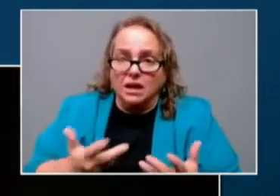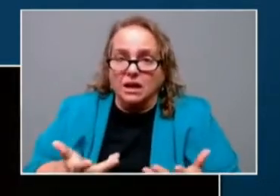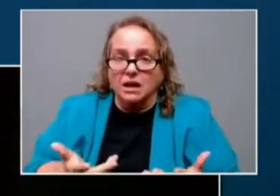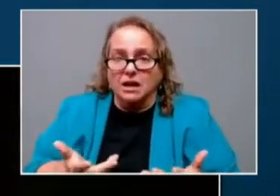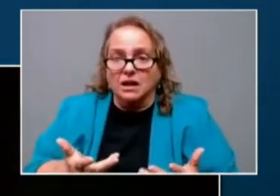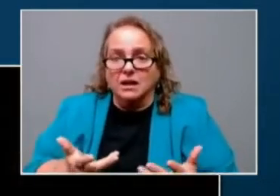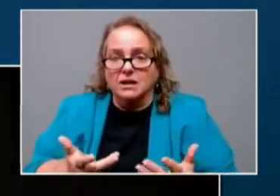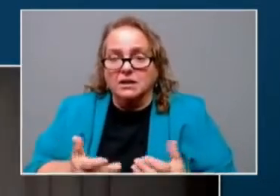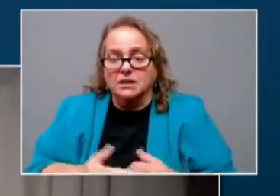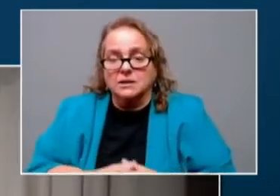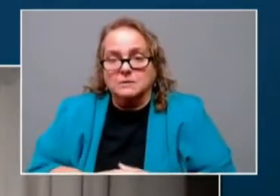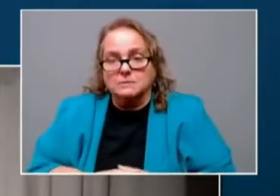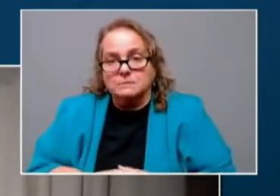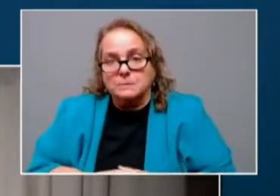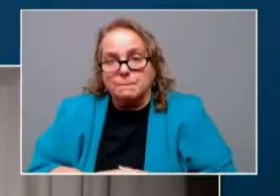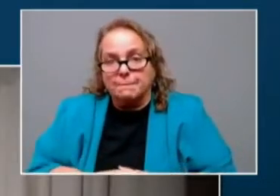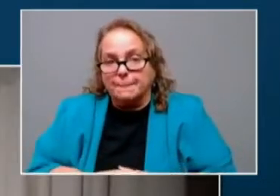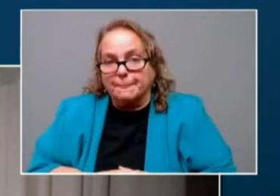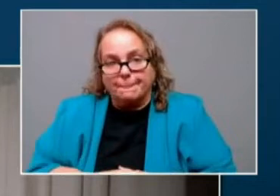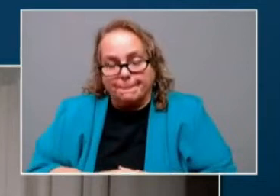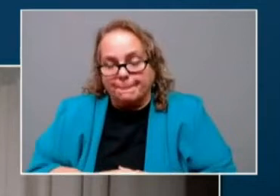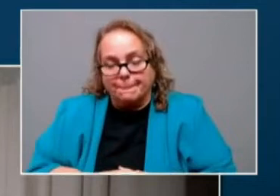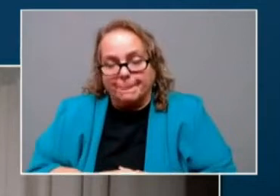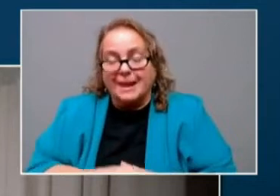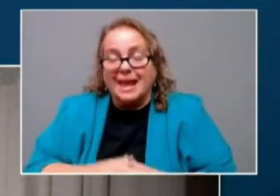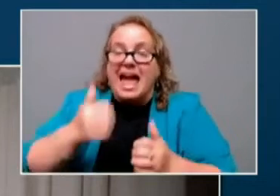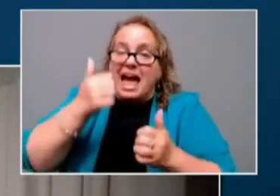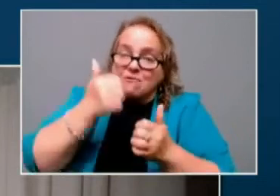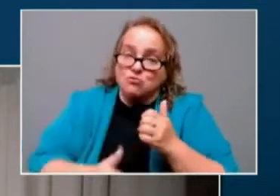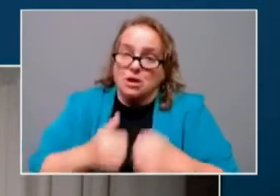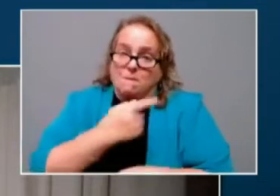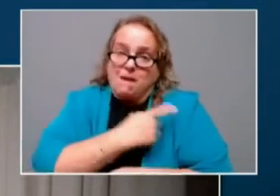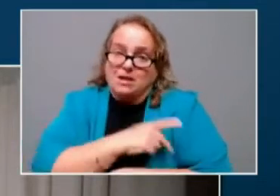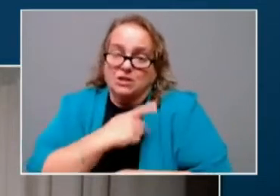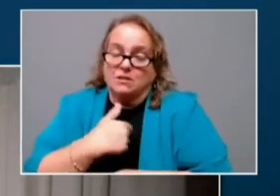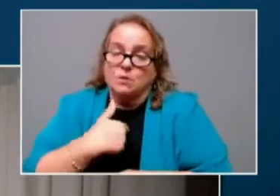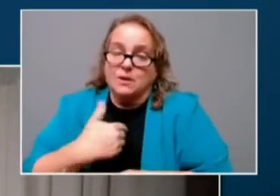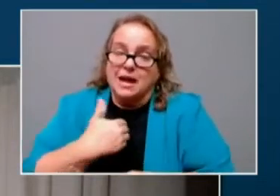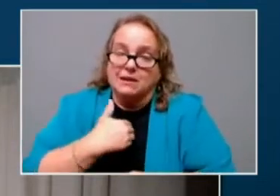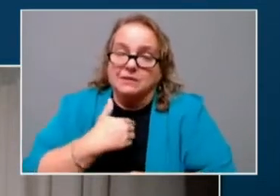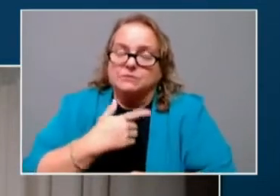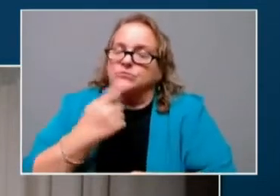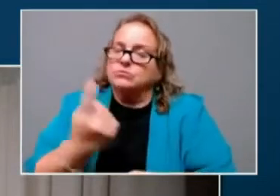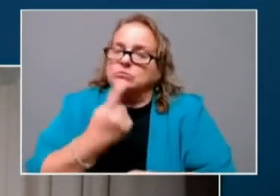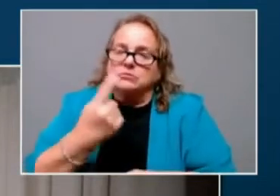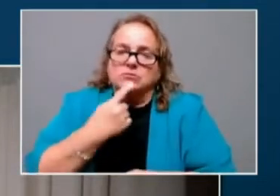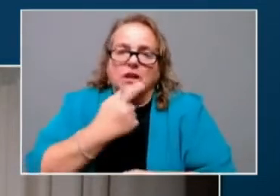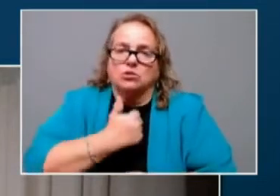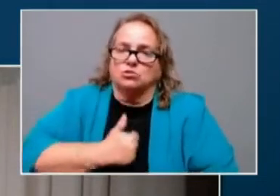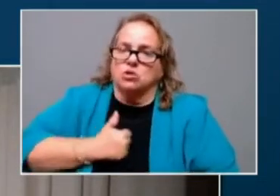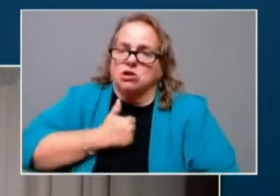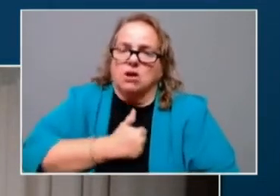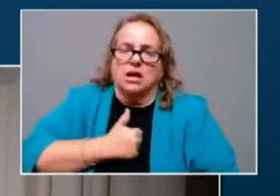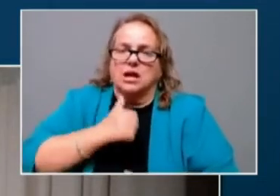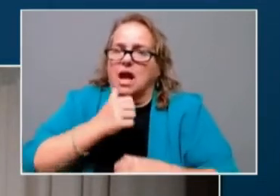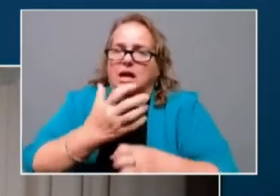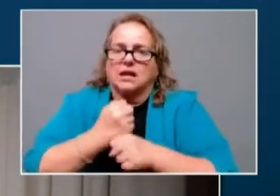every patient that we have had said that they regret not giving getting their copa vaccine. Every single patient says that every patient says